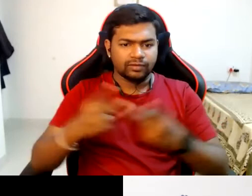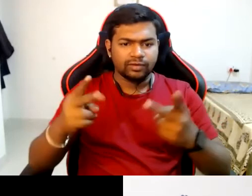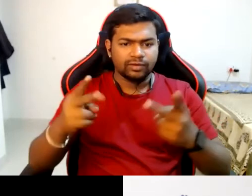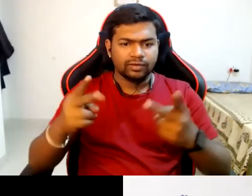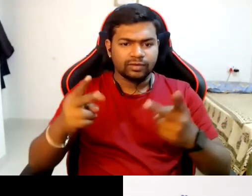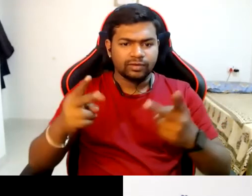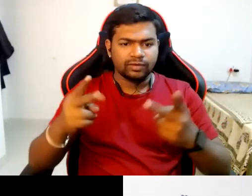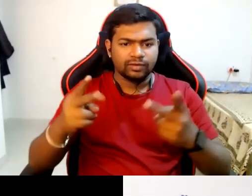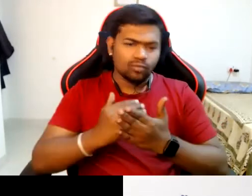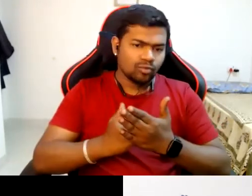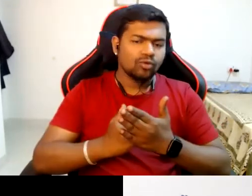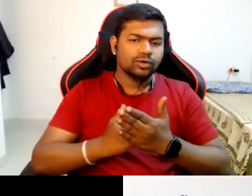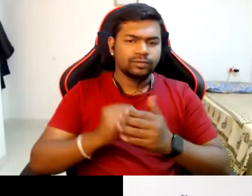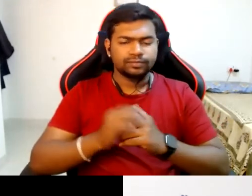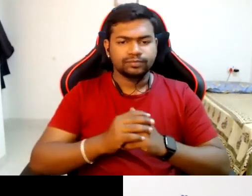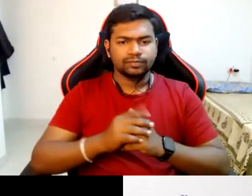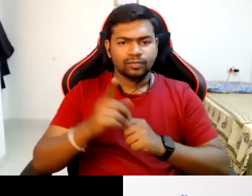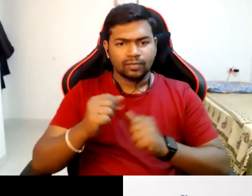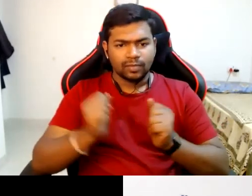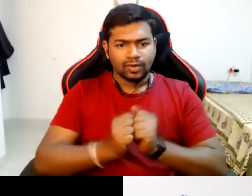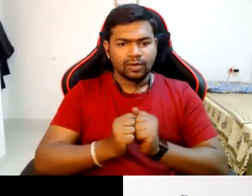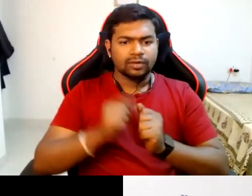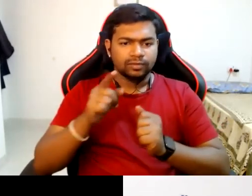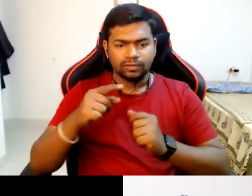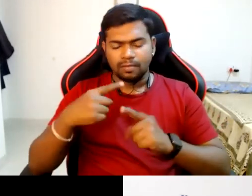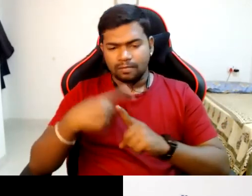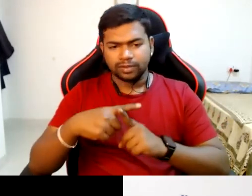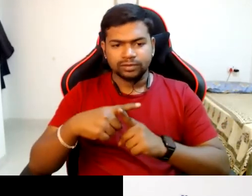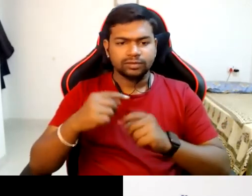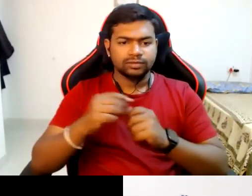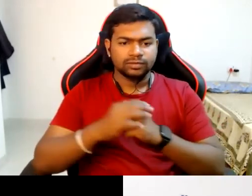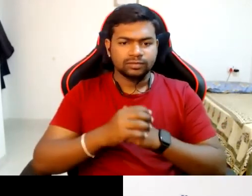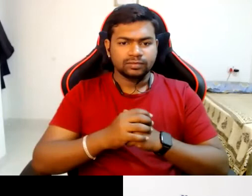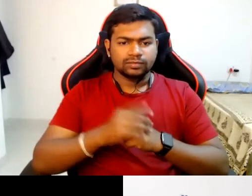And then I've also been an active toastmaster, and in my current organization,